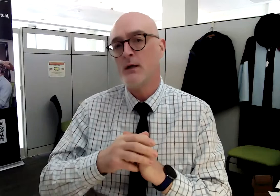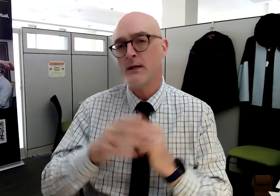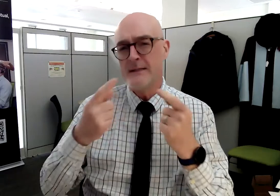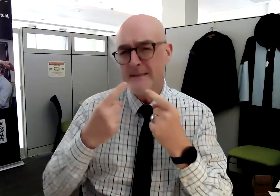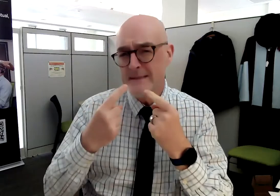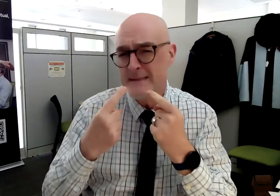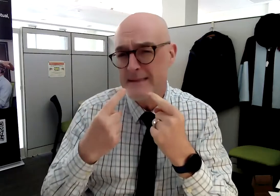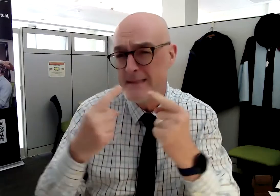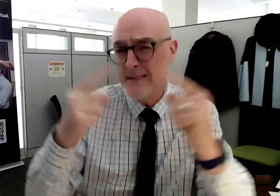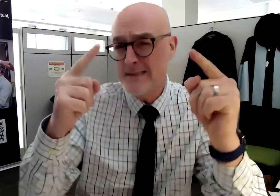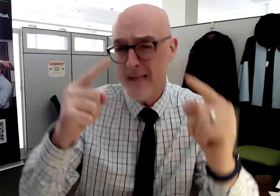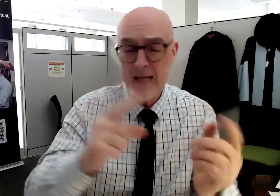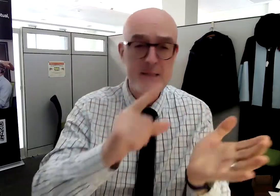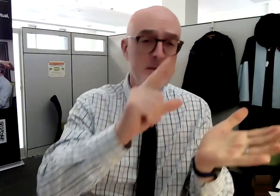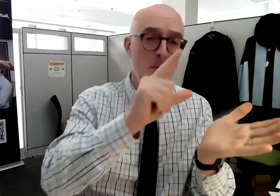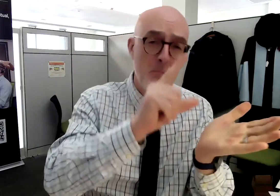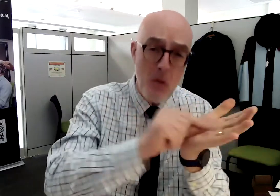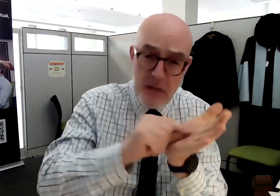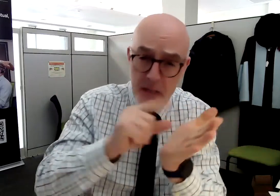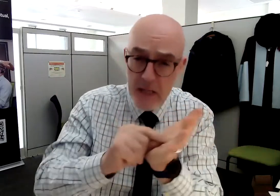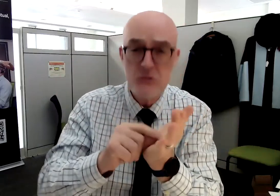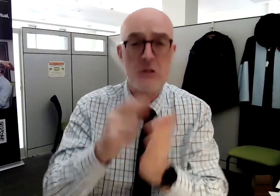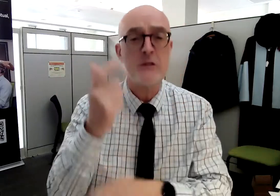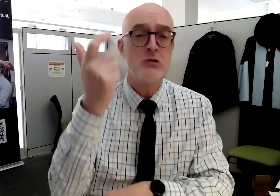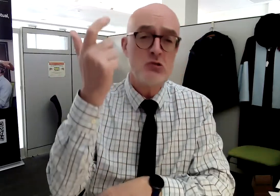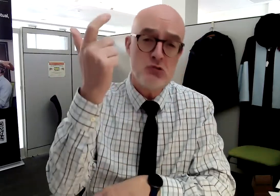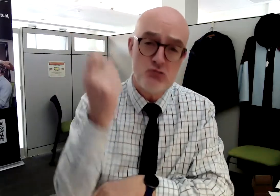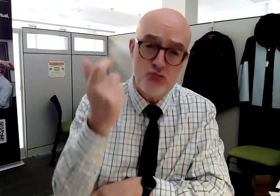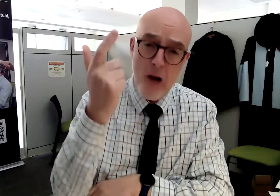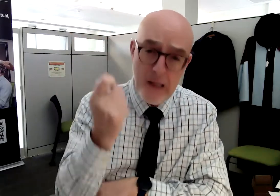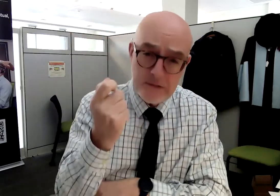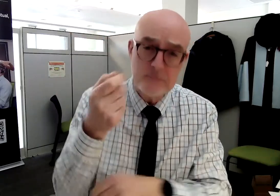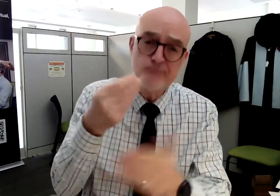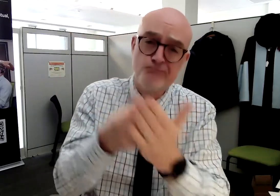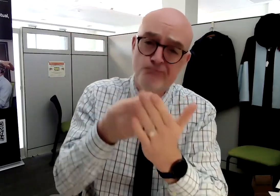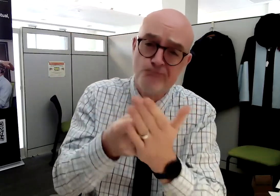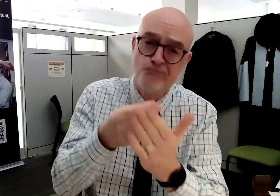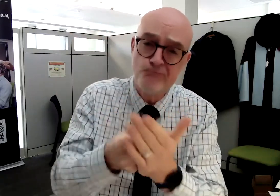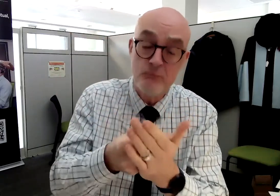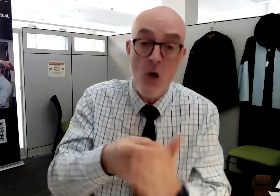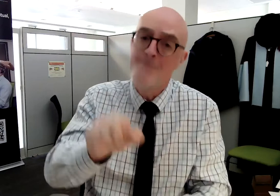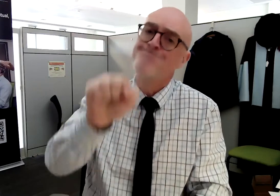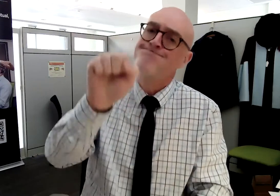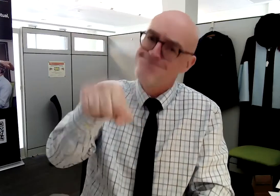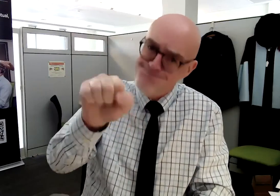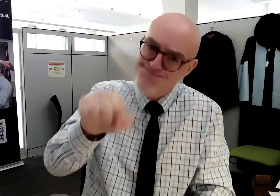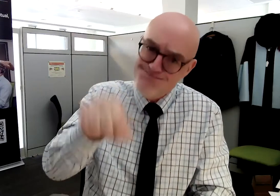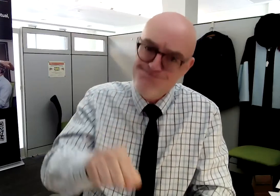and achievements-- their--meaning their publication, their success in grant funding,